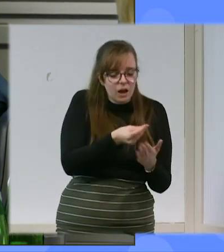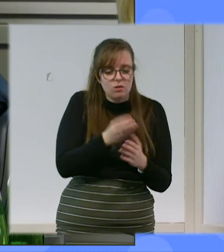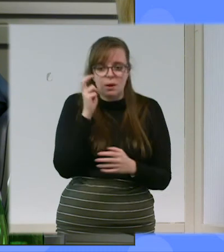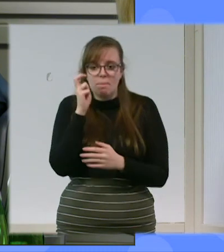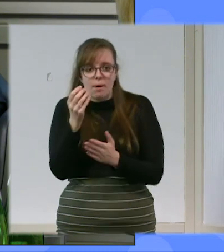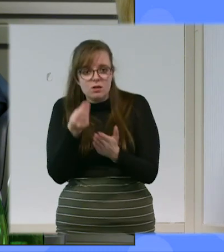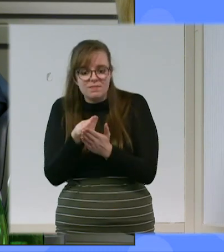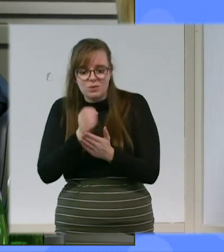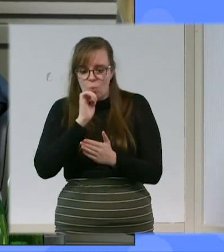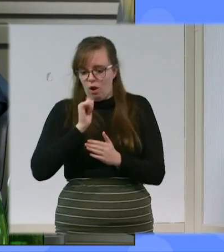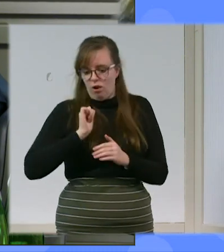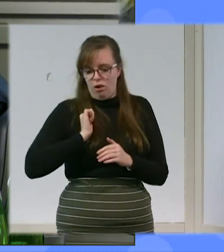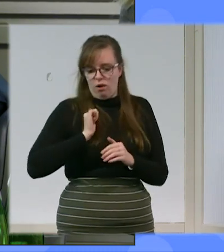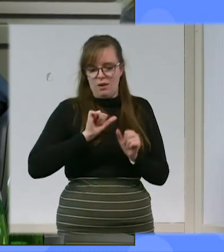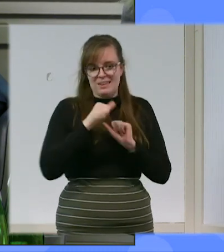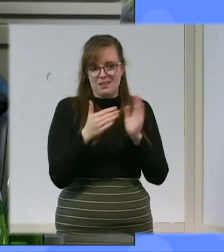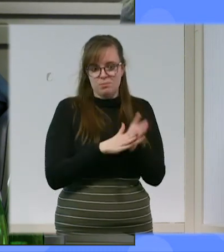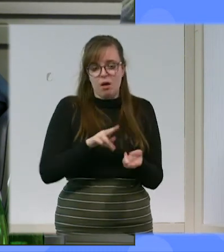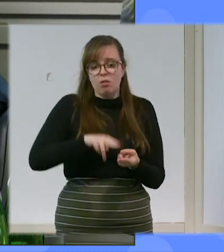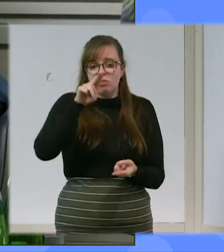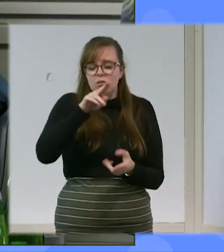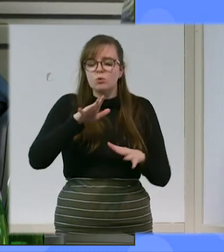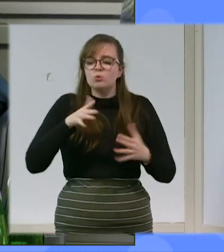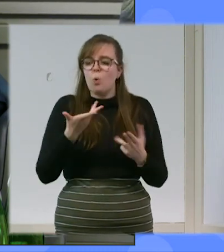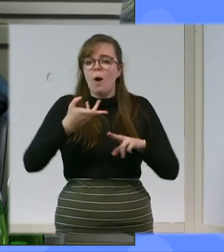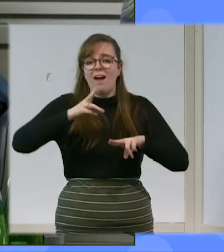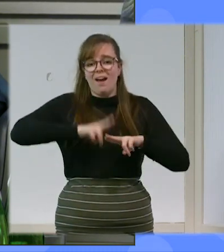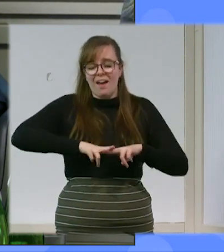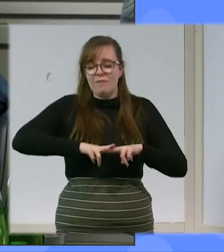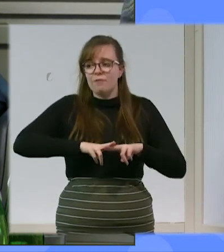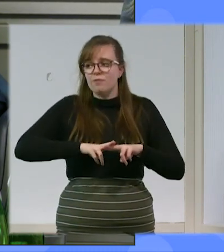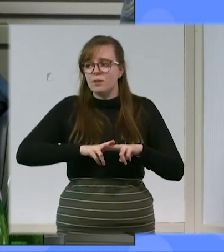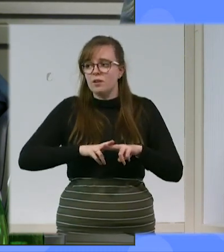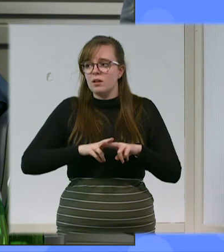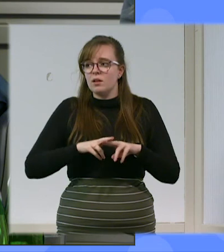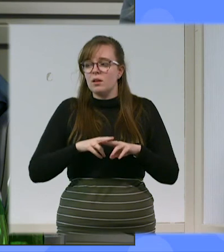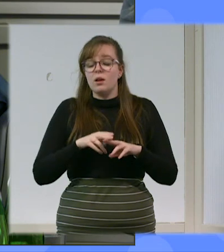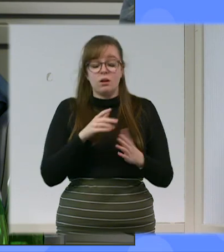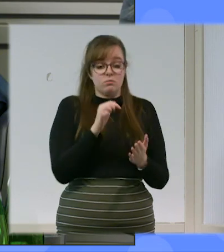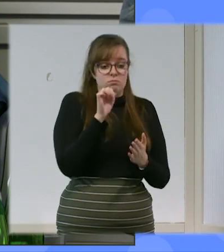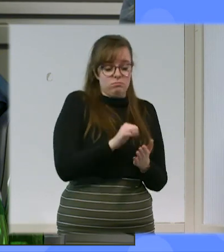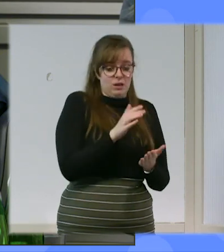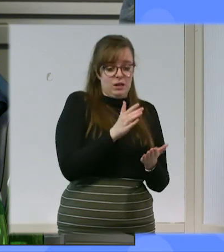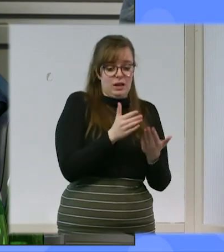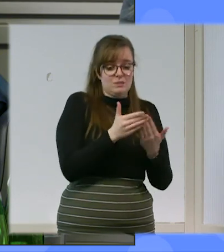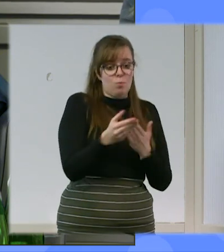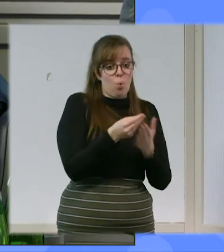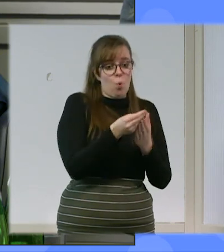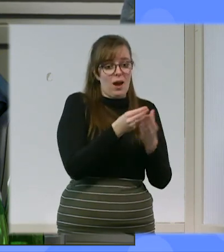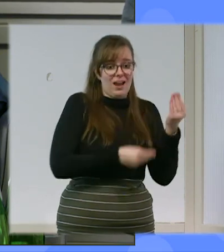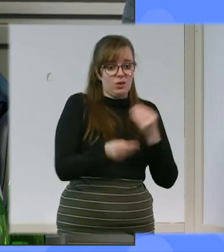month so if they it's more economical to use your public tell em your private